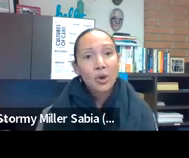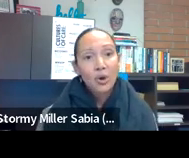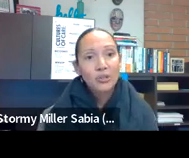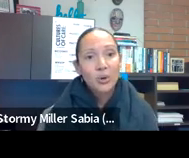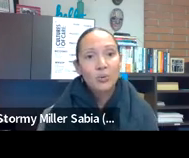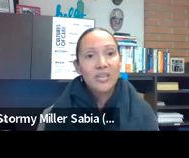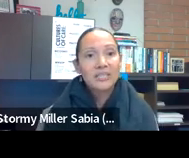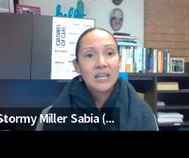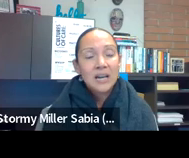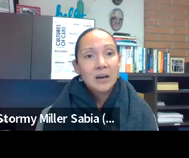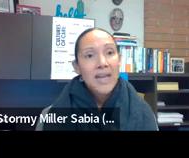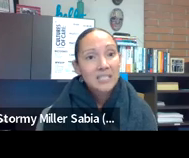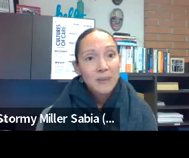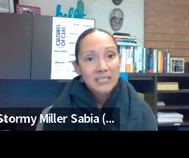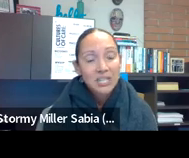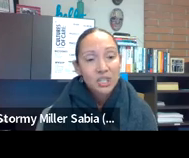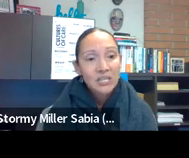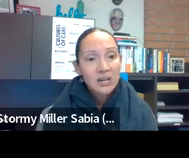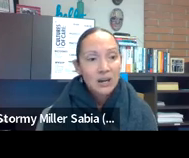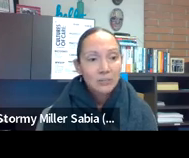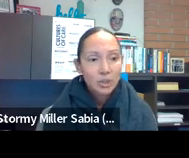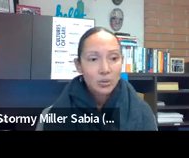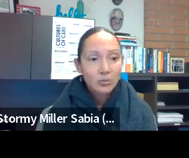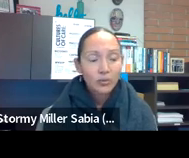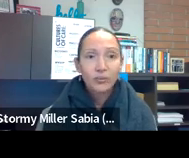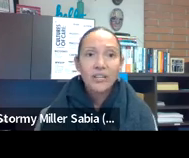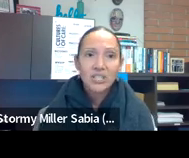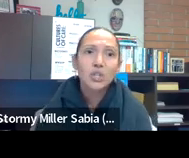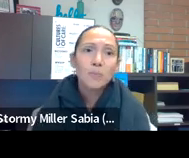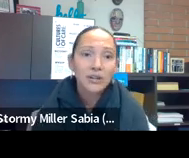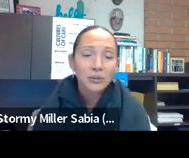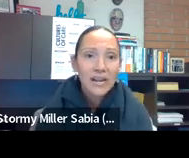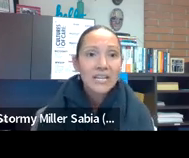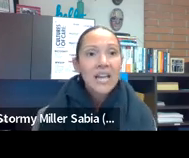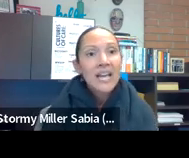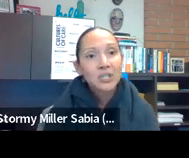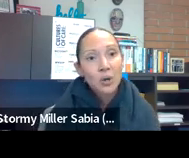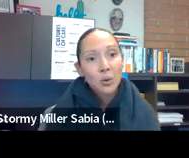But there's also this expectation to for us to do better right.